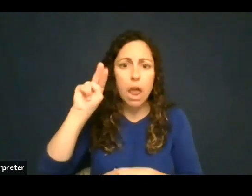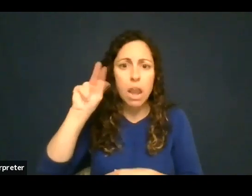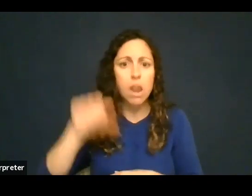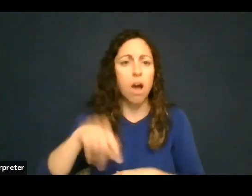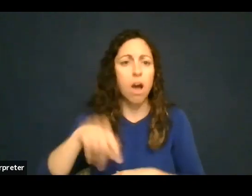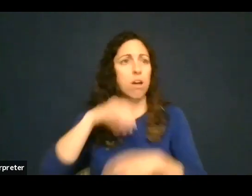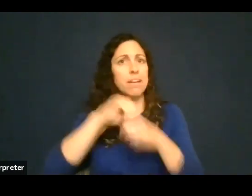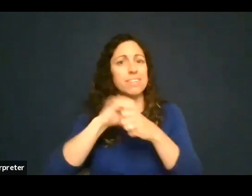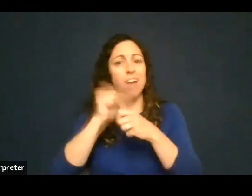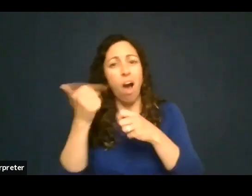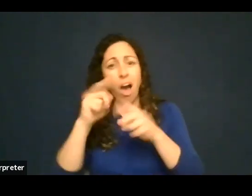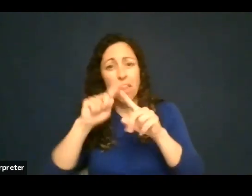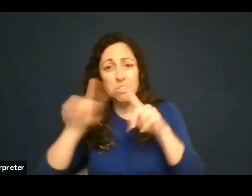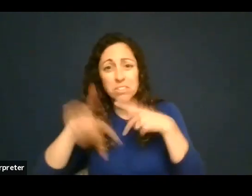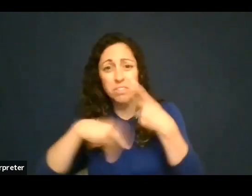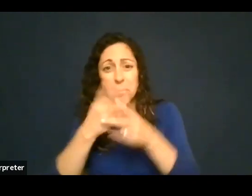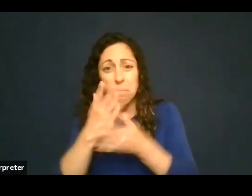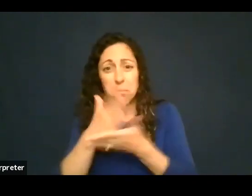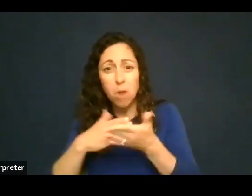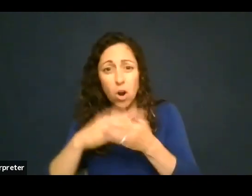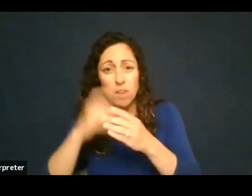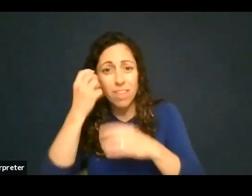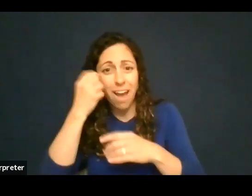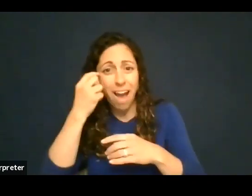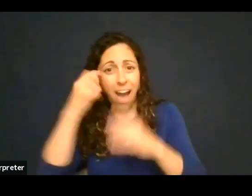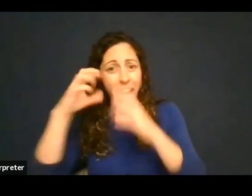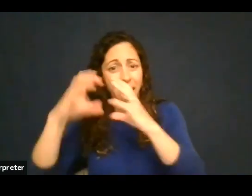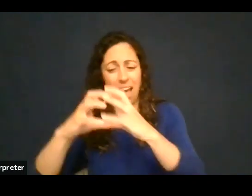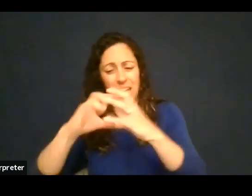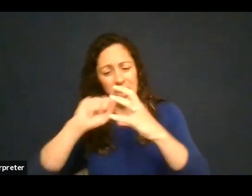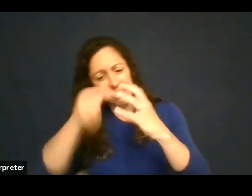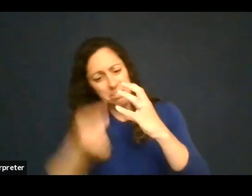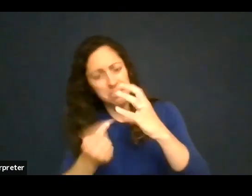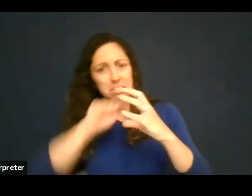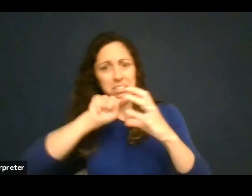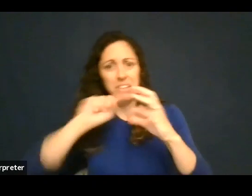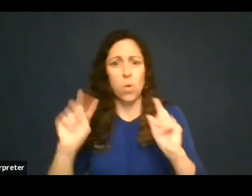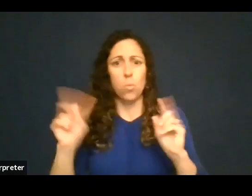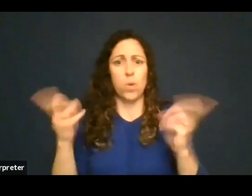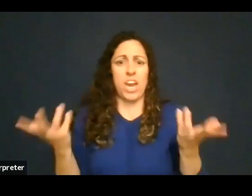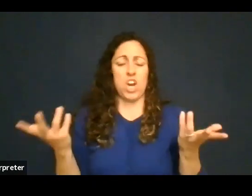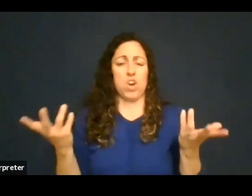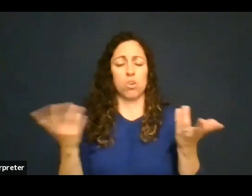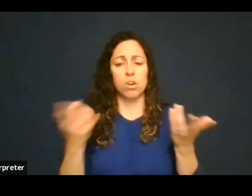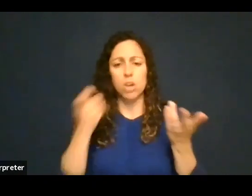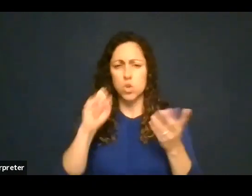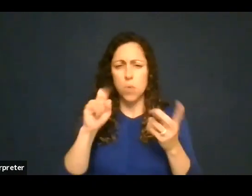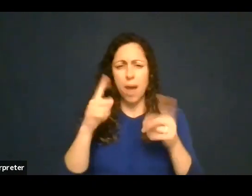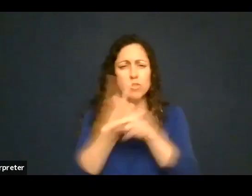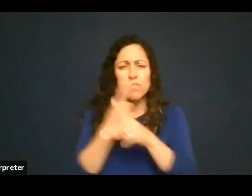if you're going to target replacement or augmentation of that gene with the gene therapy.